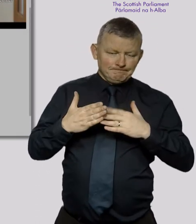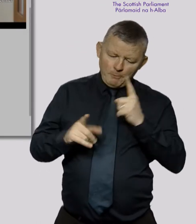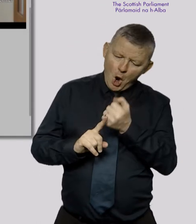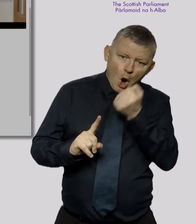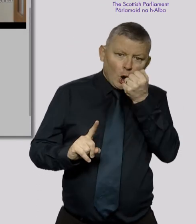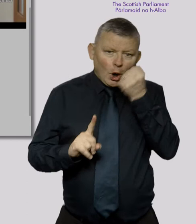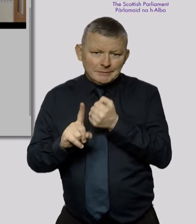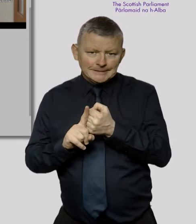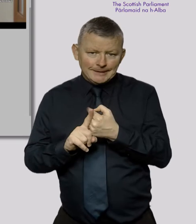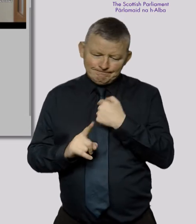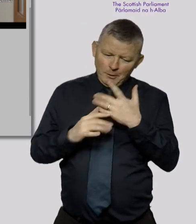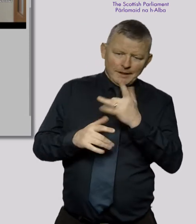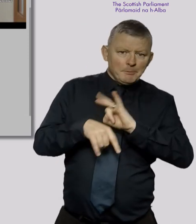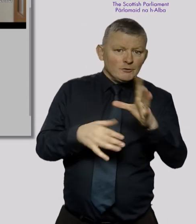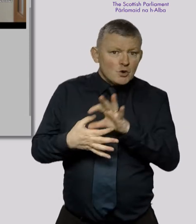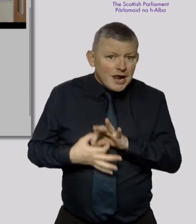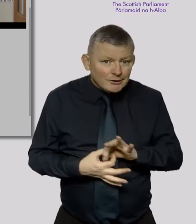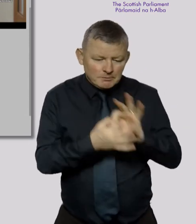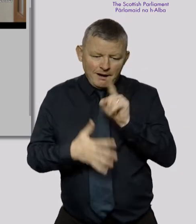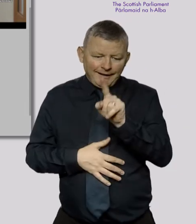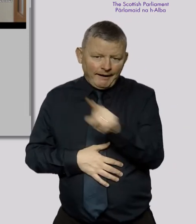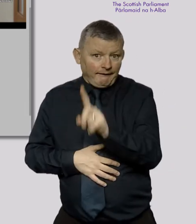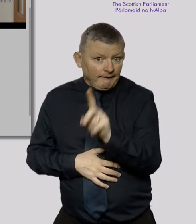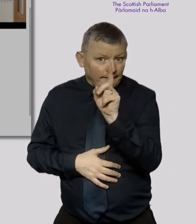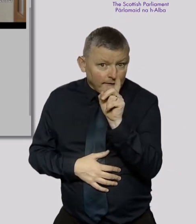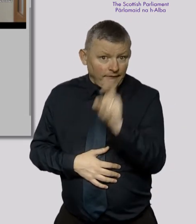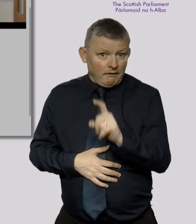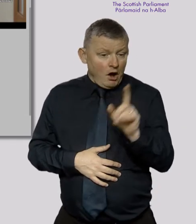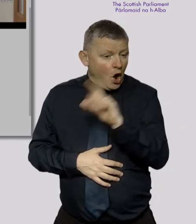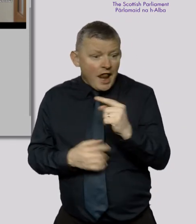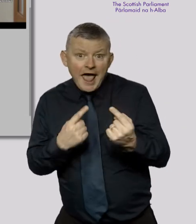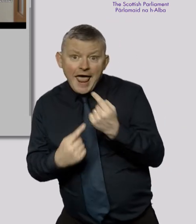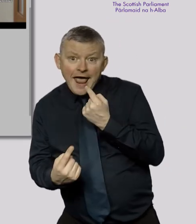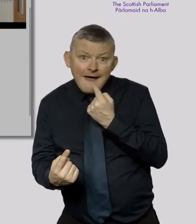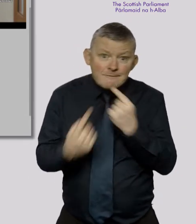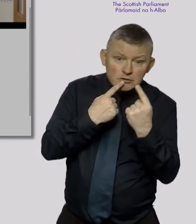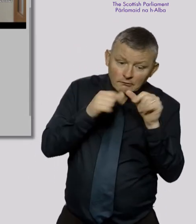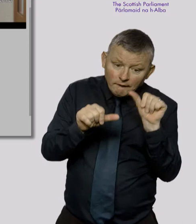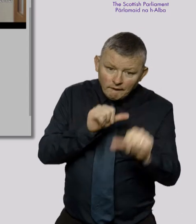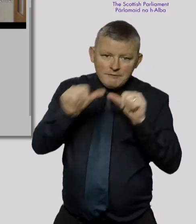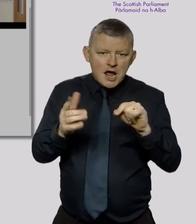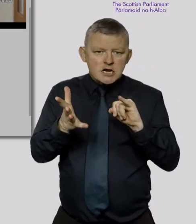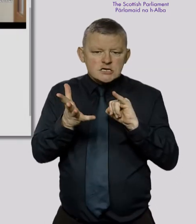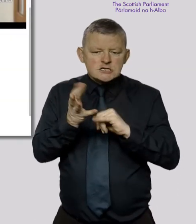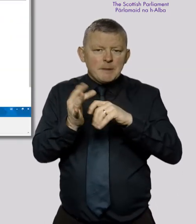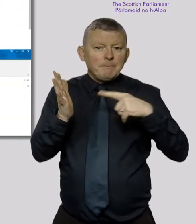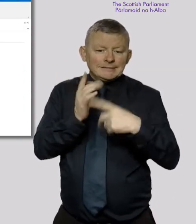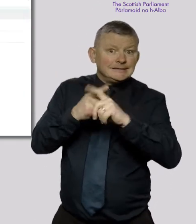such as a professional association, then tick where required. Once these details have been completed, press submit.